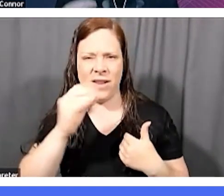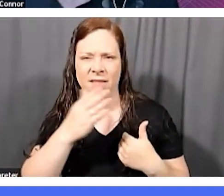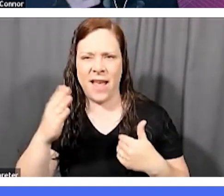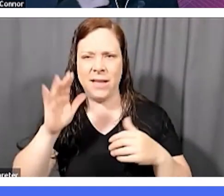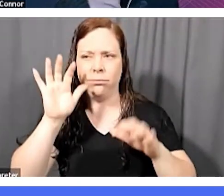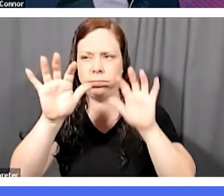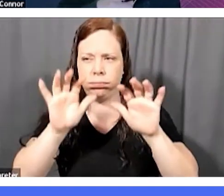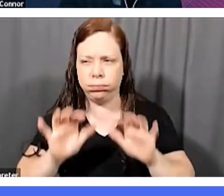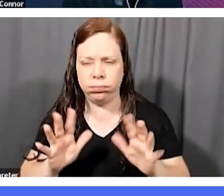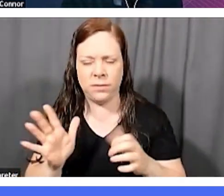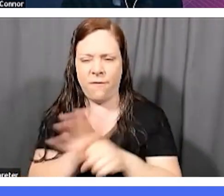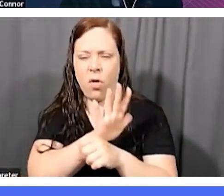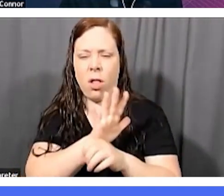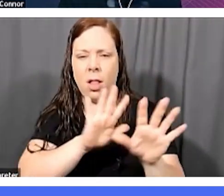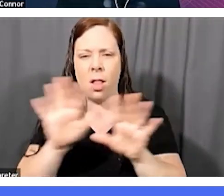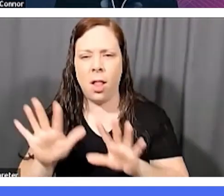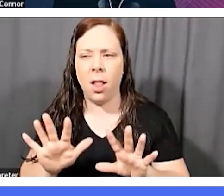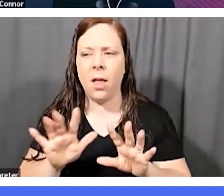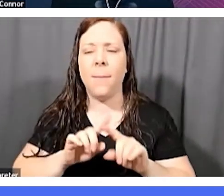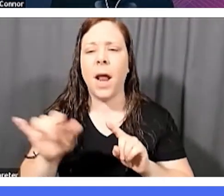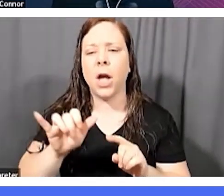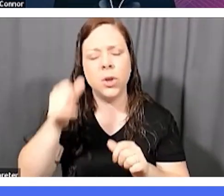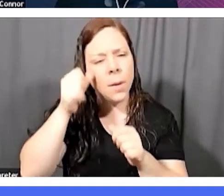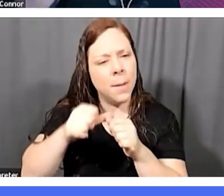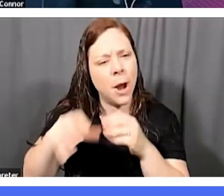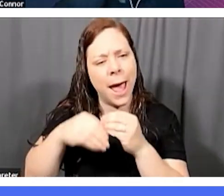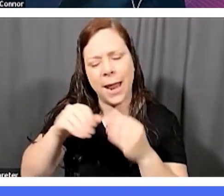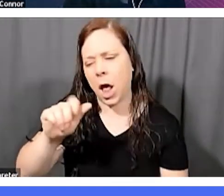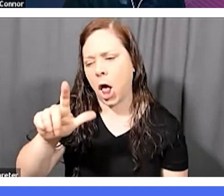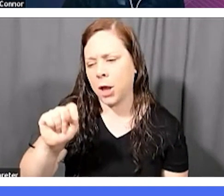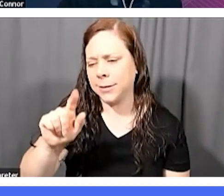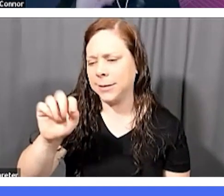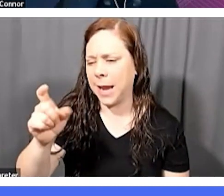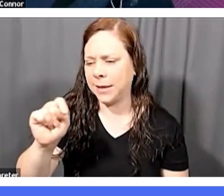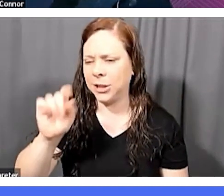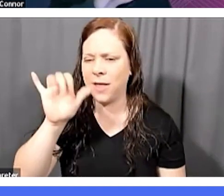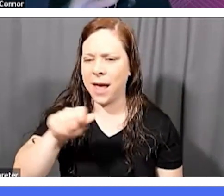but I remember also adding a lot of alternative text to that slide. And so now when I go back, I can add this idea